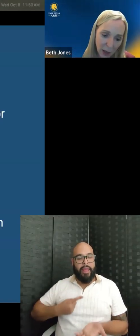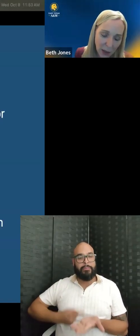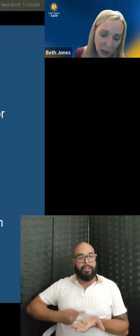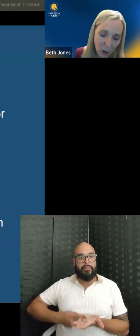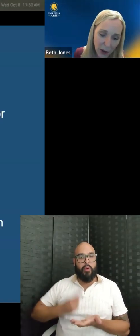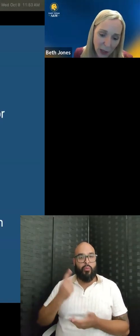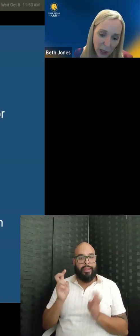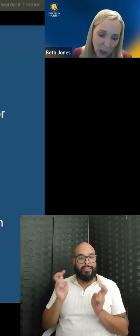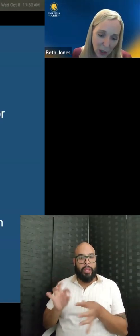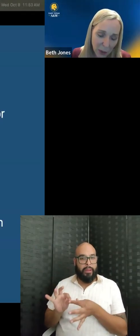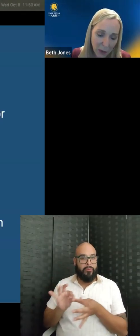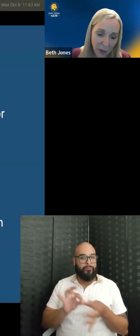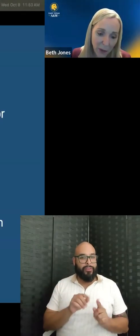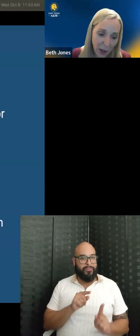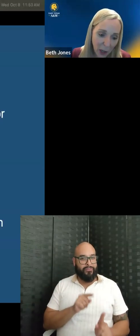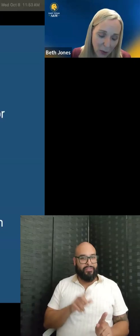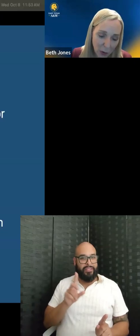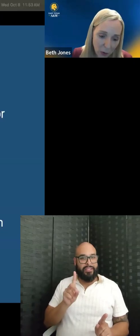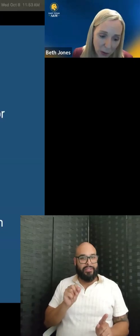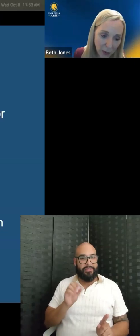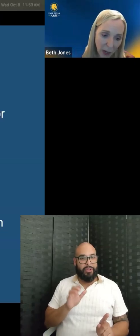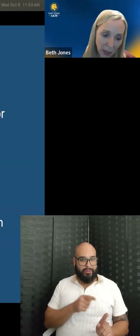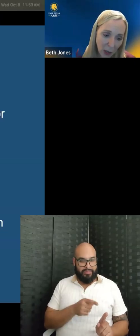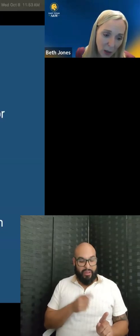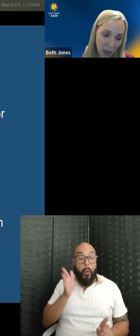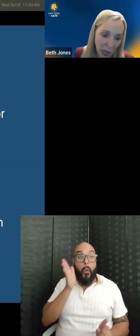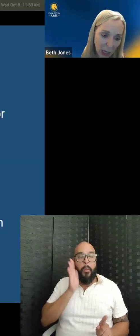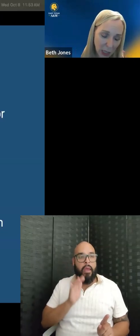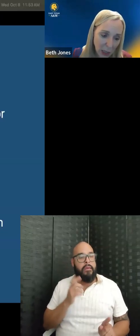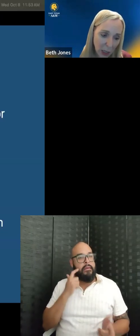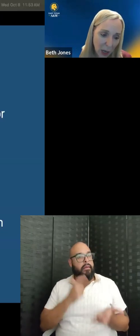I think you'll find that document very helpful and provides a lot of guidance.